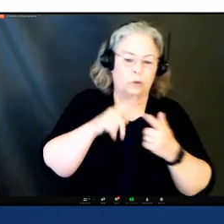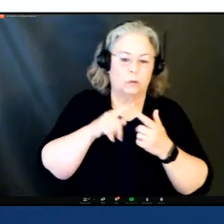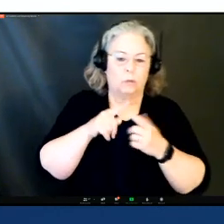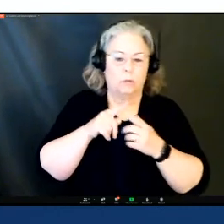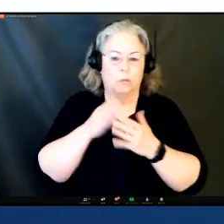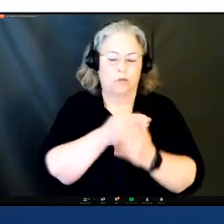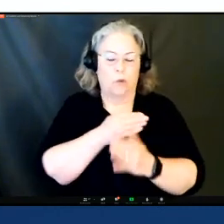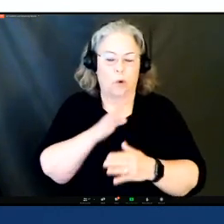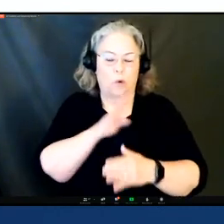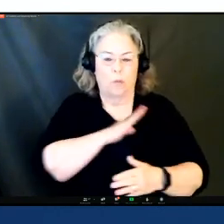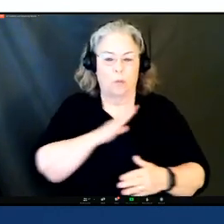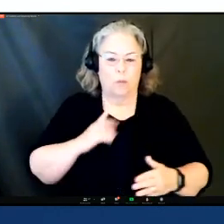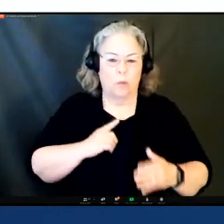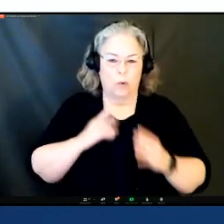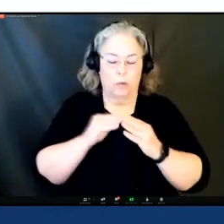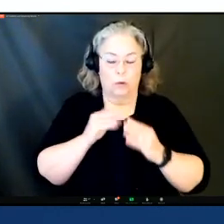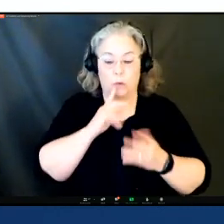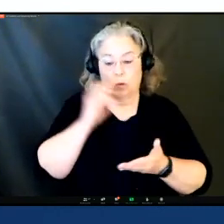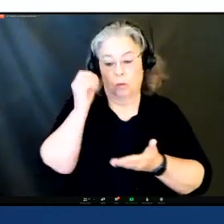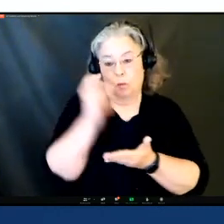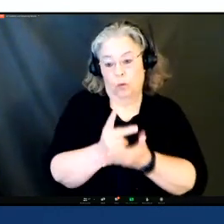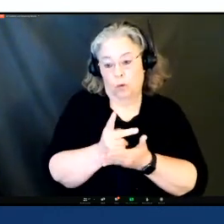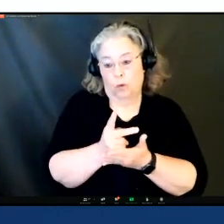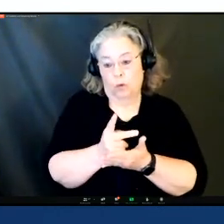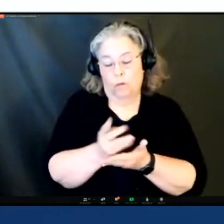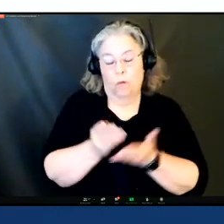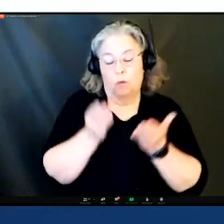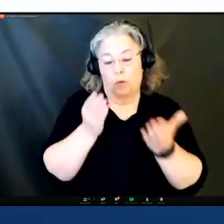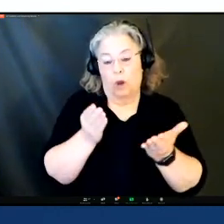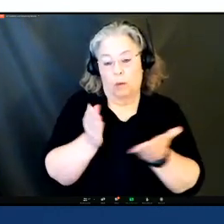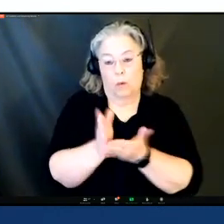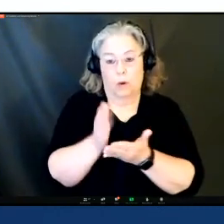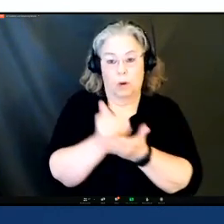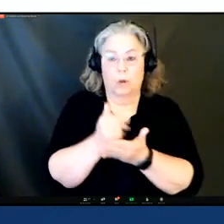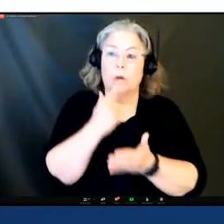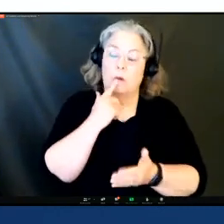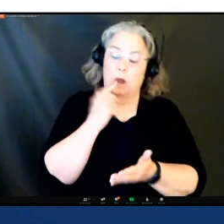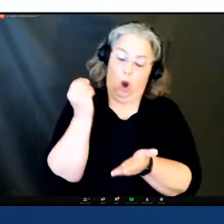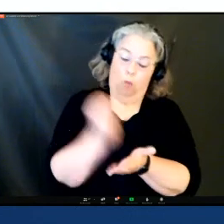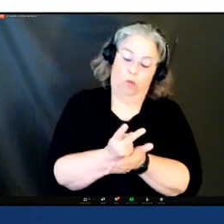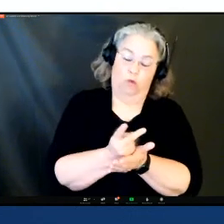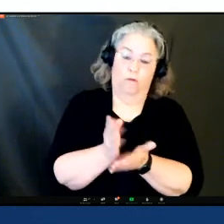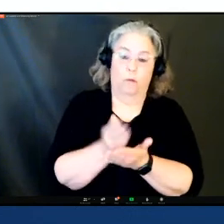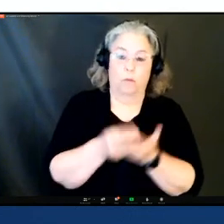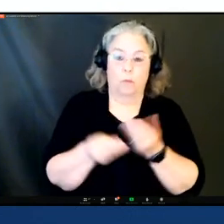The approved recommended budget are what we sometimes just call the approved budget is the recommended budget